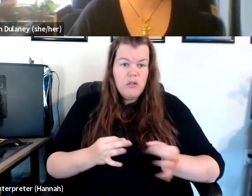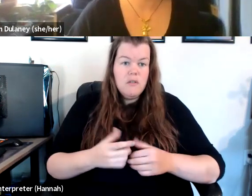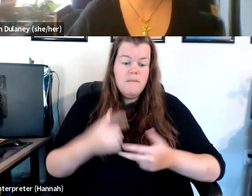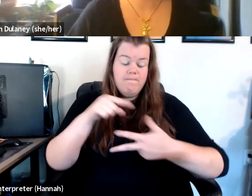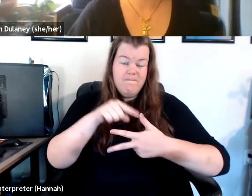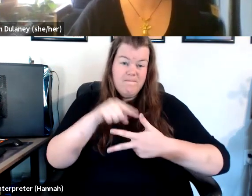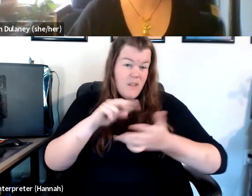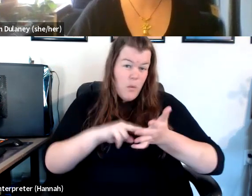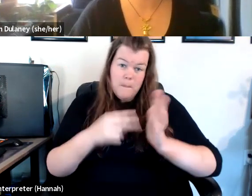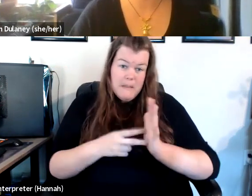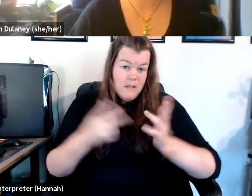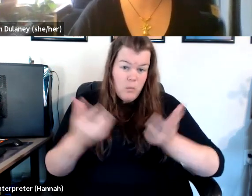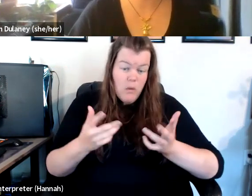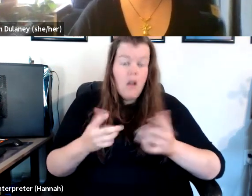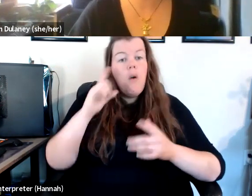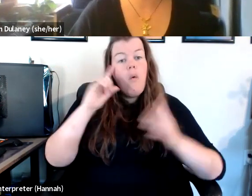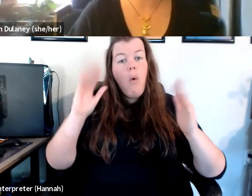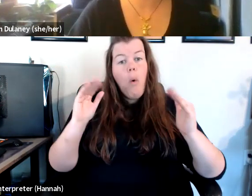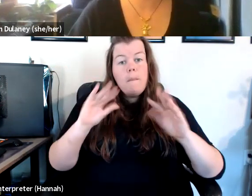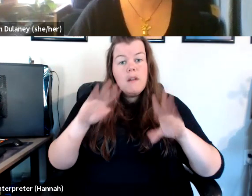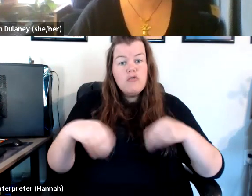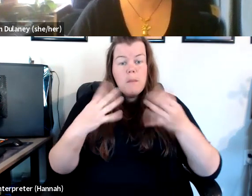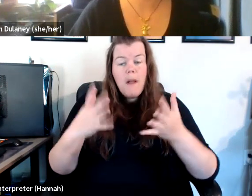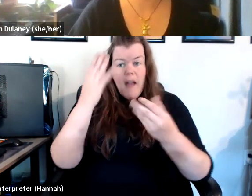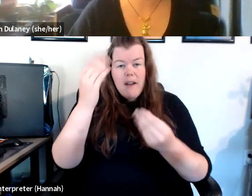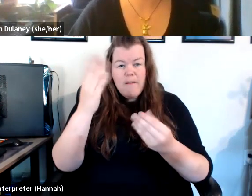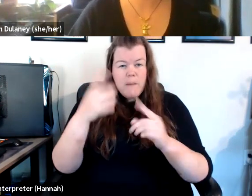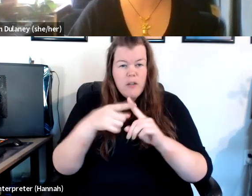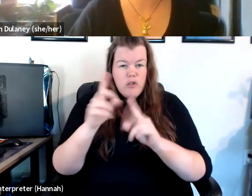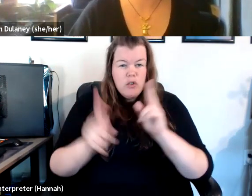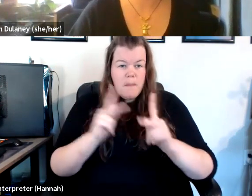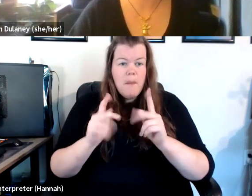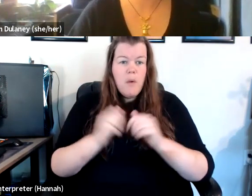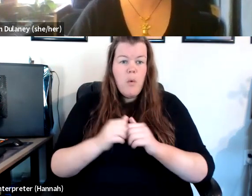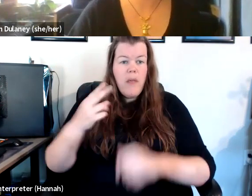means is that we're hoping to provide information to people who are at highest risk of guardianship.